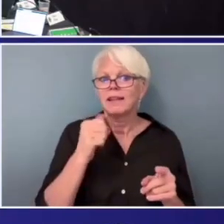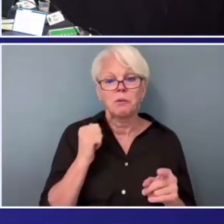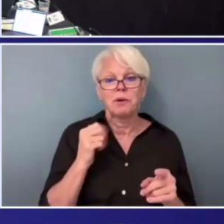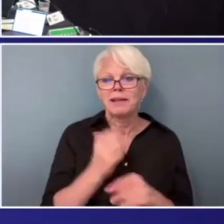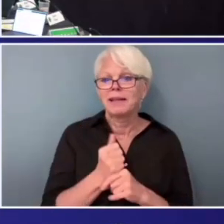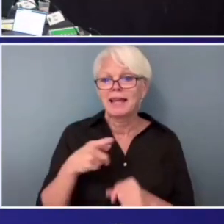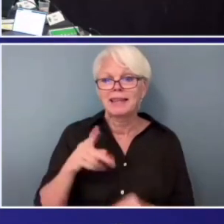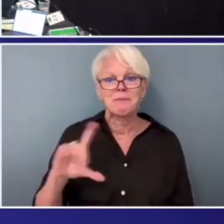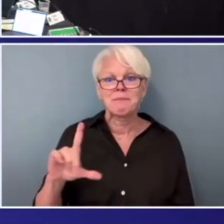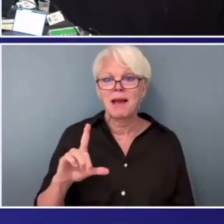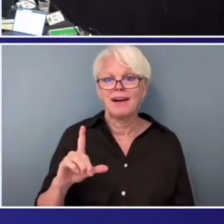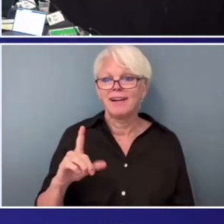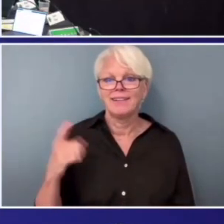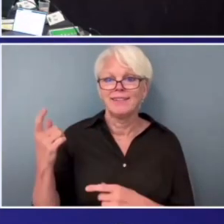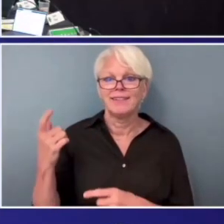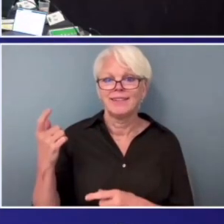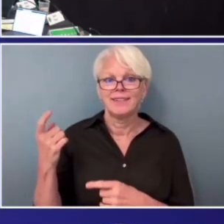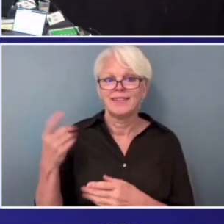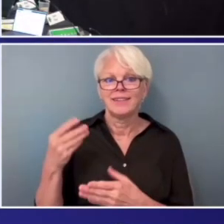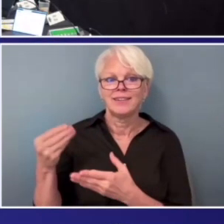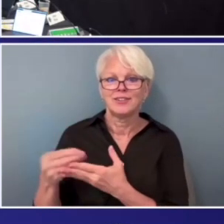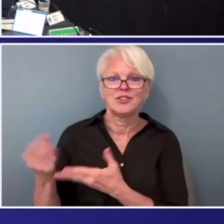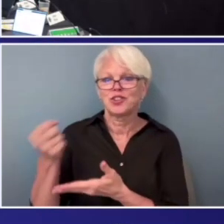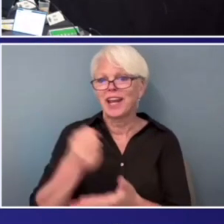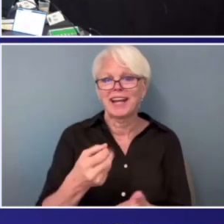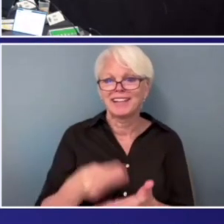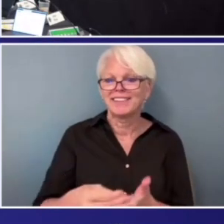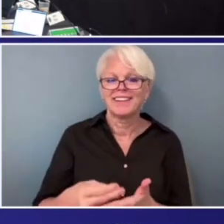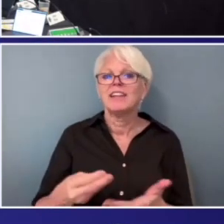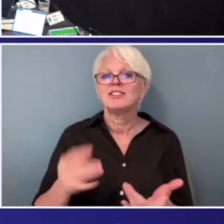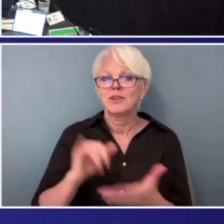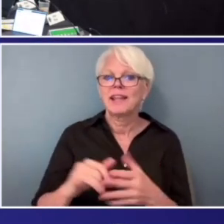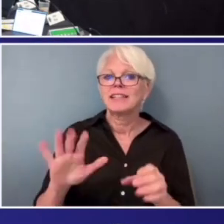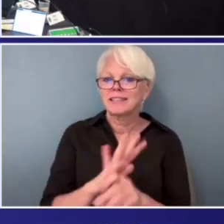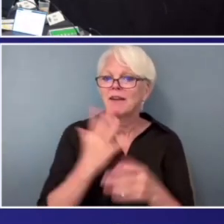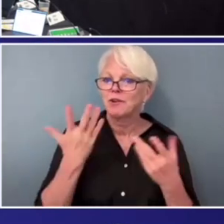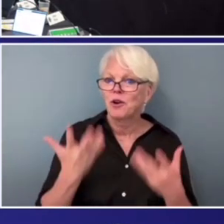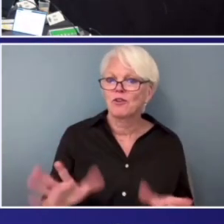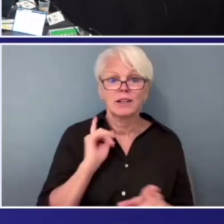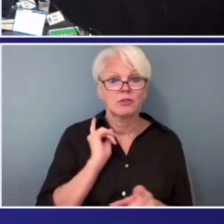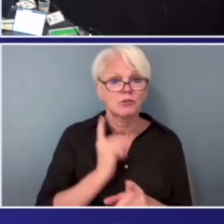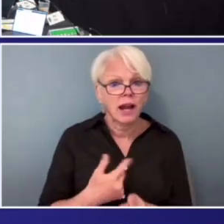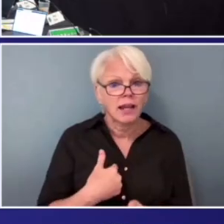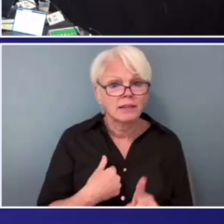So that is already covered, I believe, so. So -- is that not true? Yeah. It's handbook.